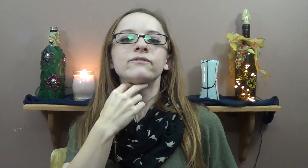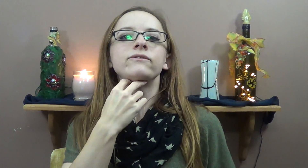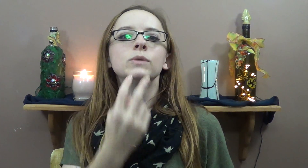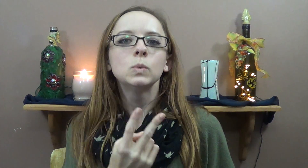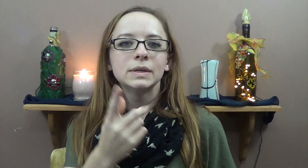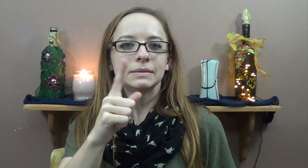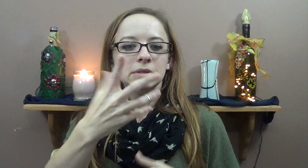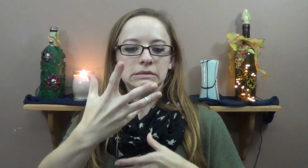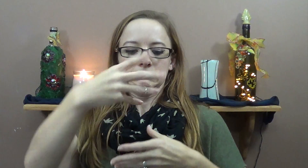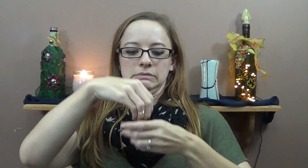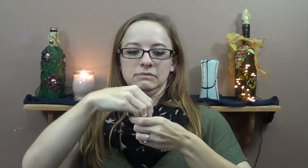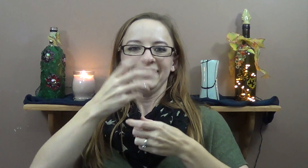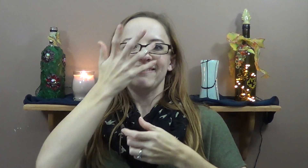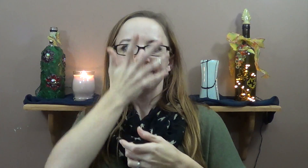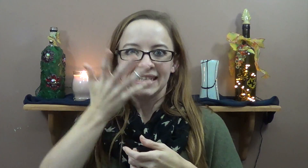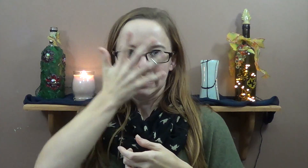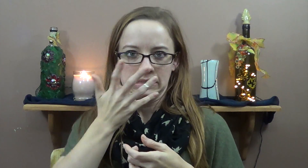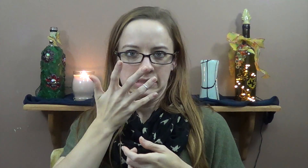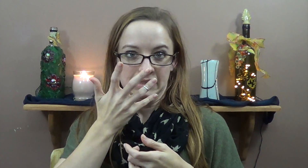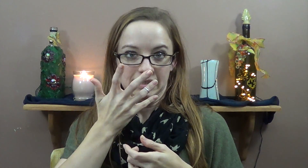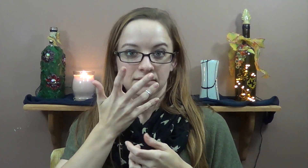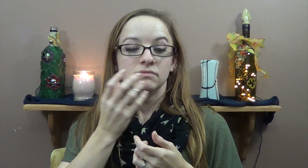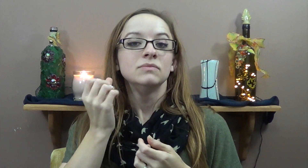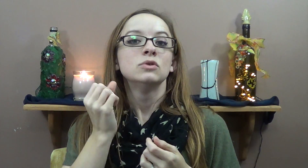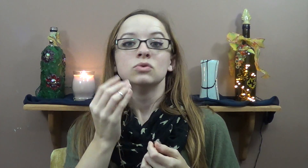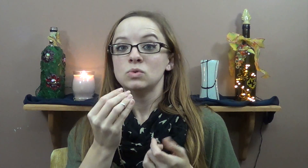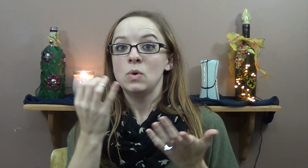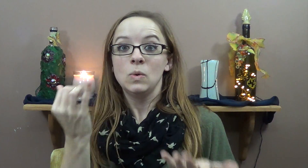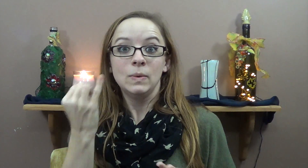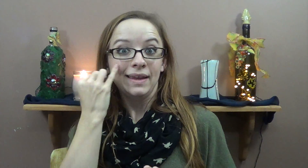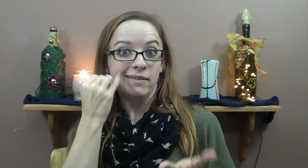that "tone of voice", that vocal inflection